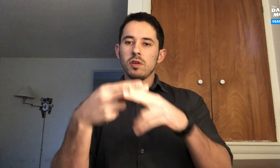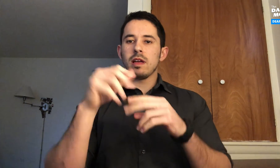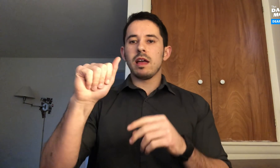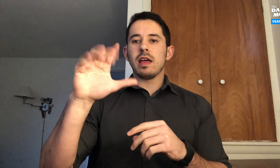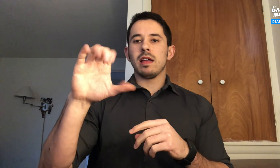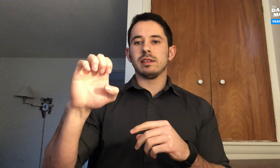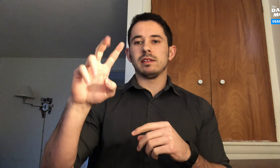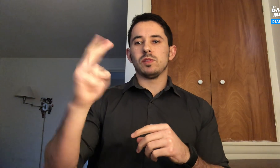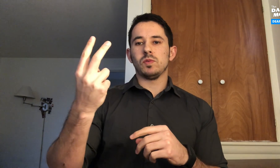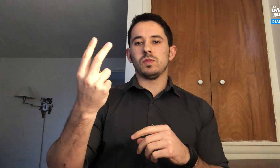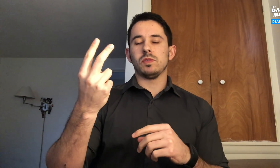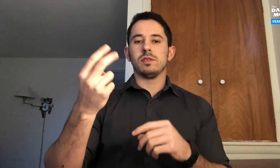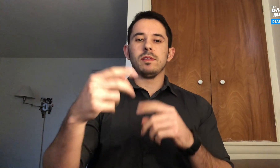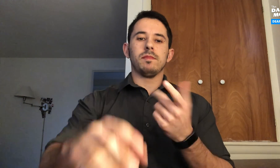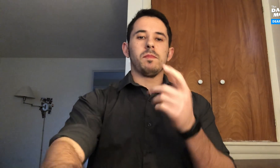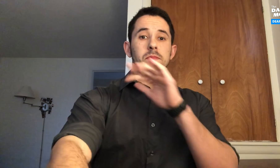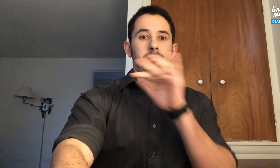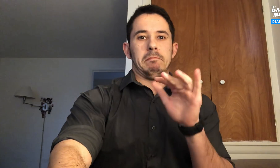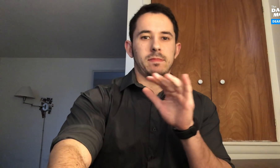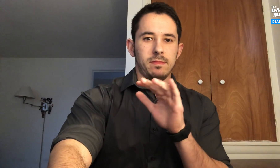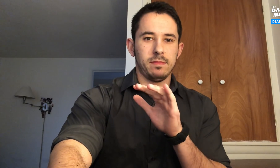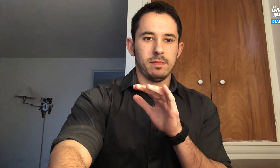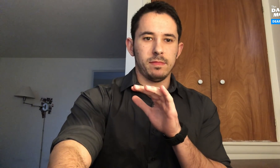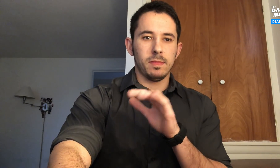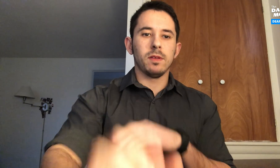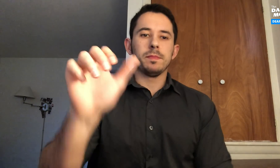This part of the cell is ACE2, short for